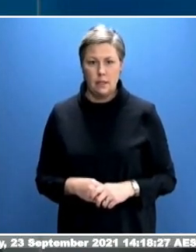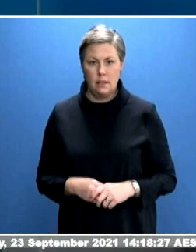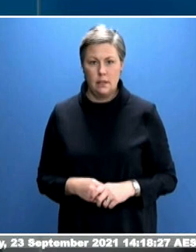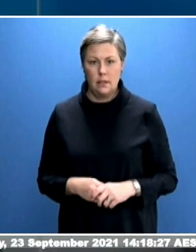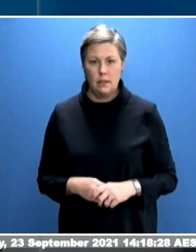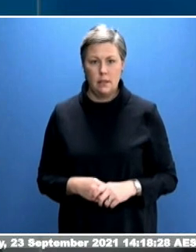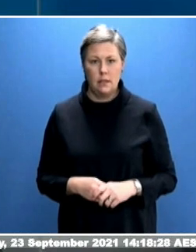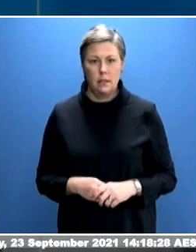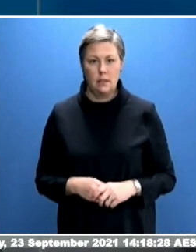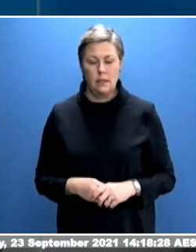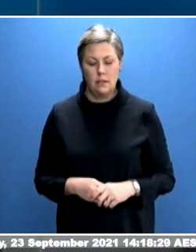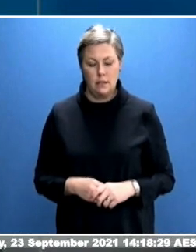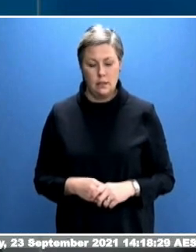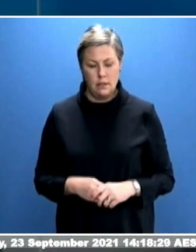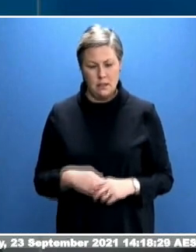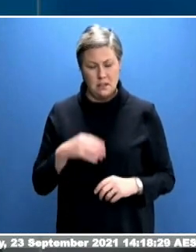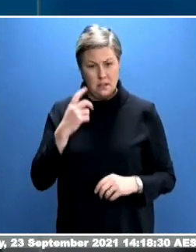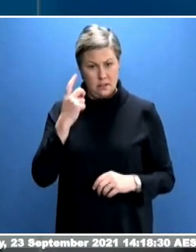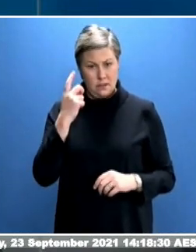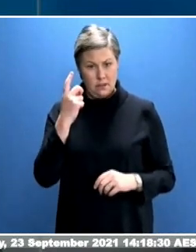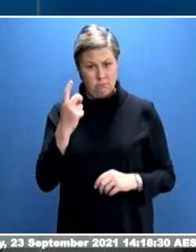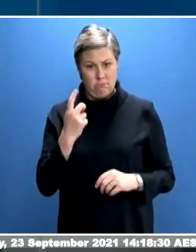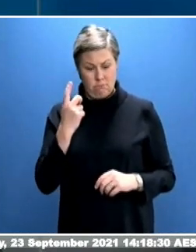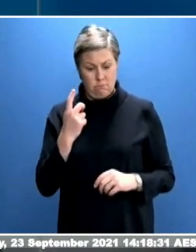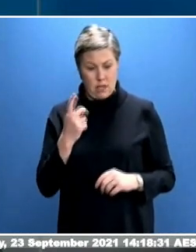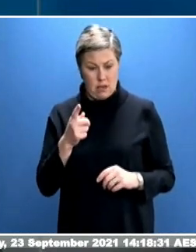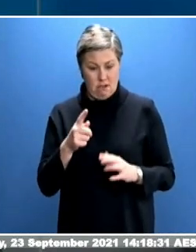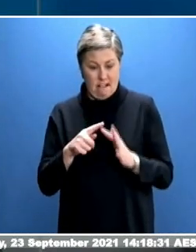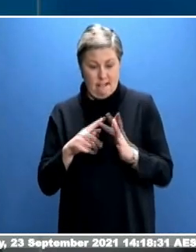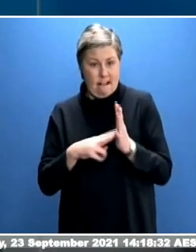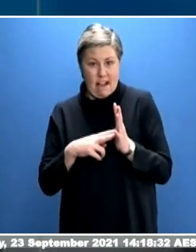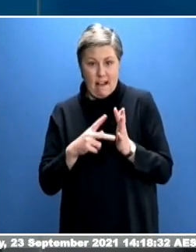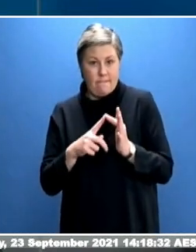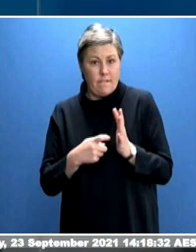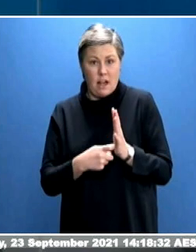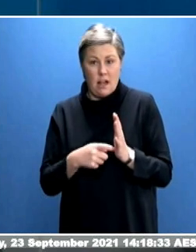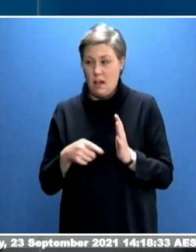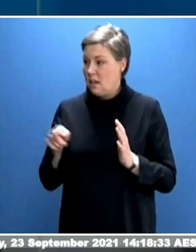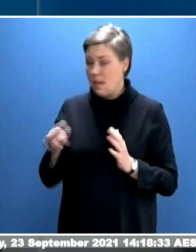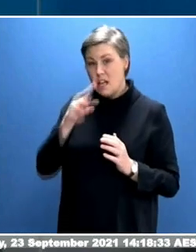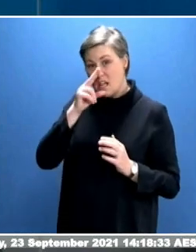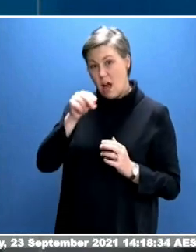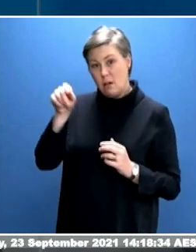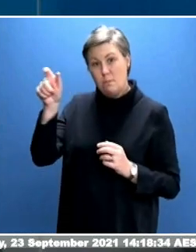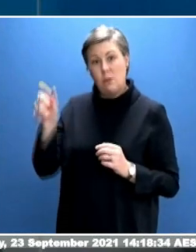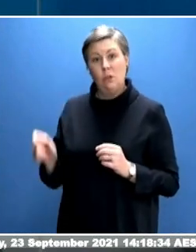talking about, is there a point where the young person may be able to leave